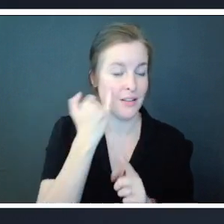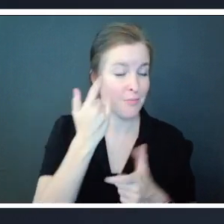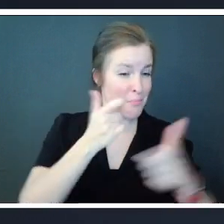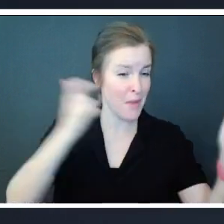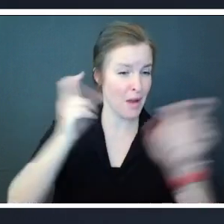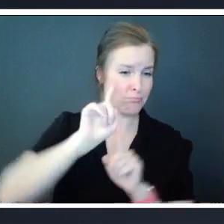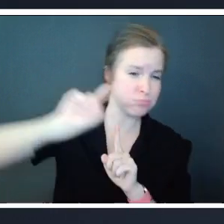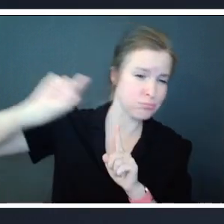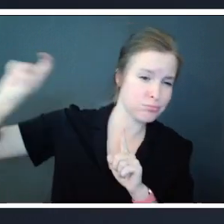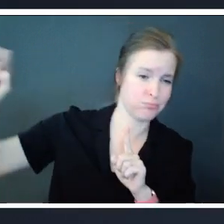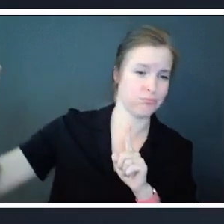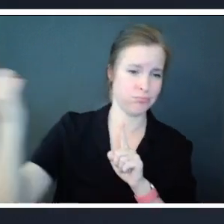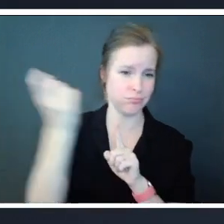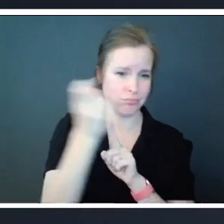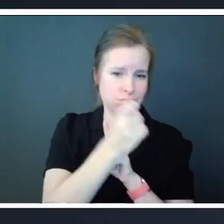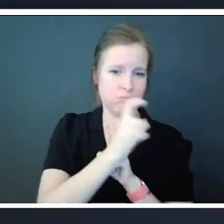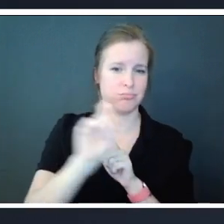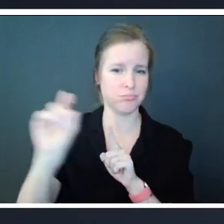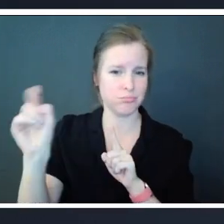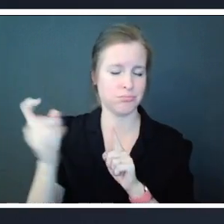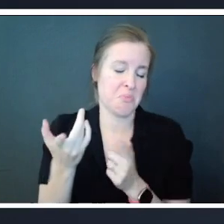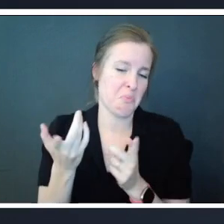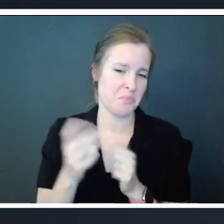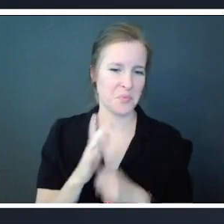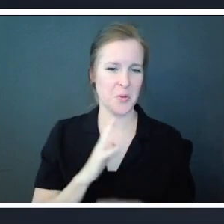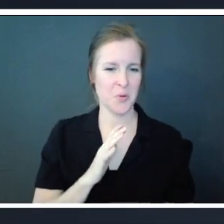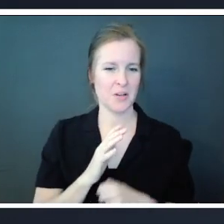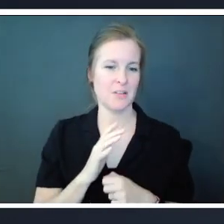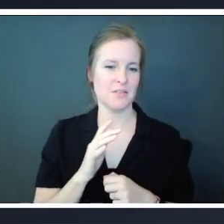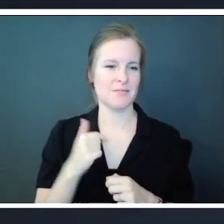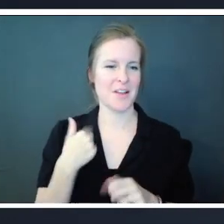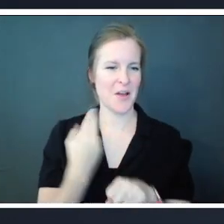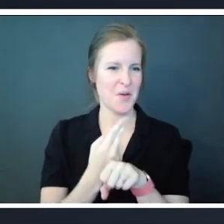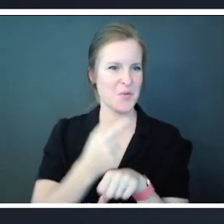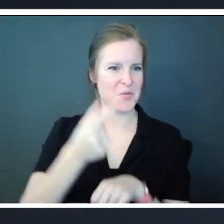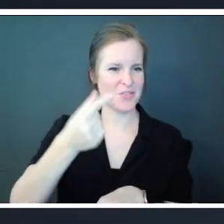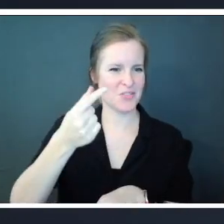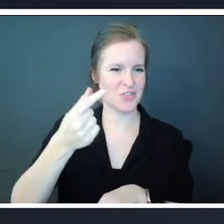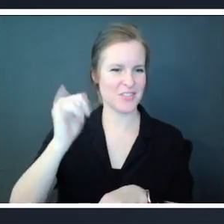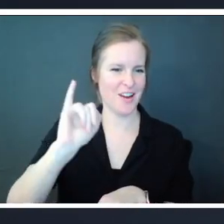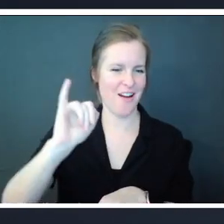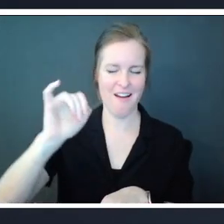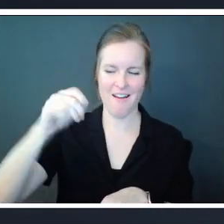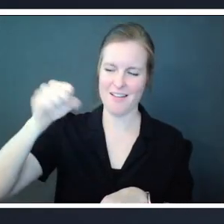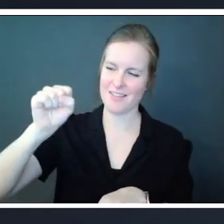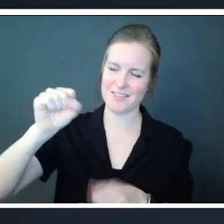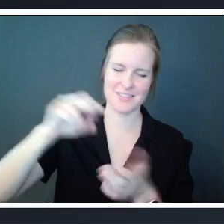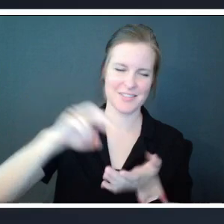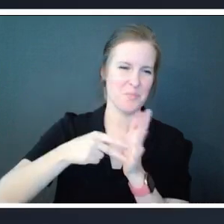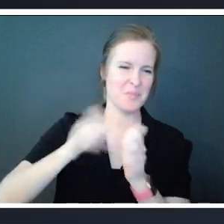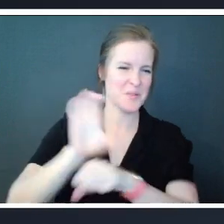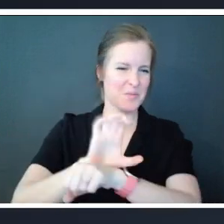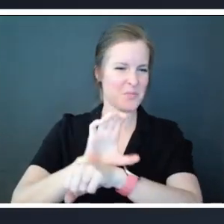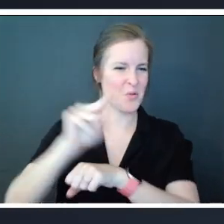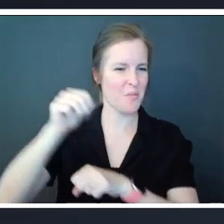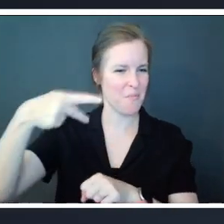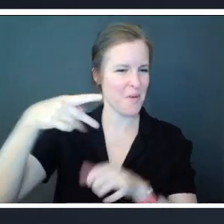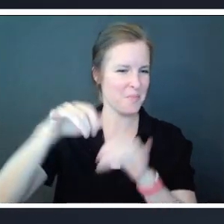together in this GIS, which is computer mapping system, we can discover new things about --